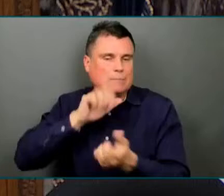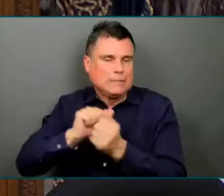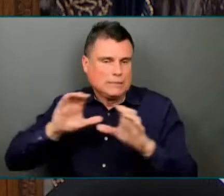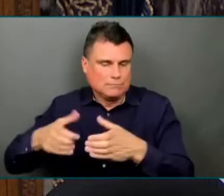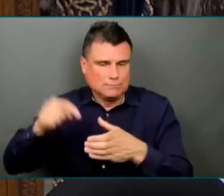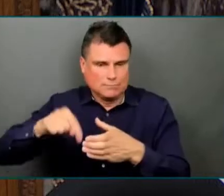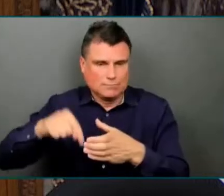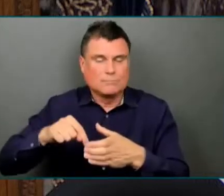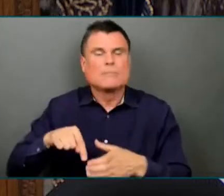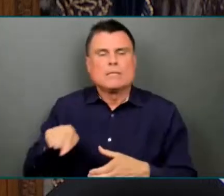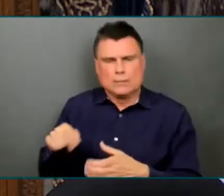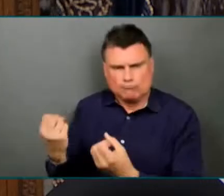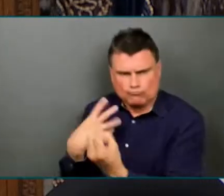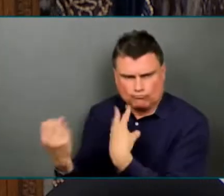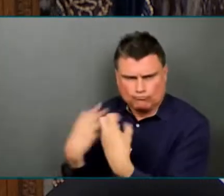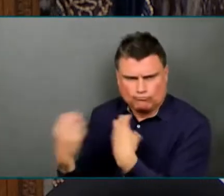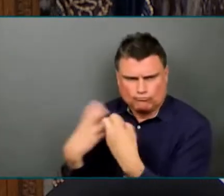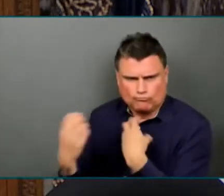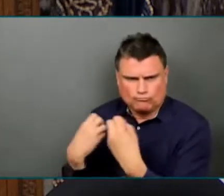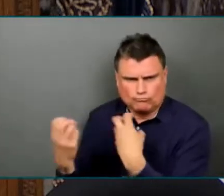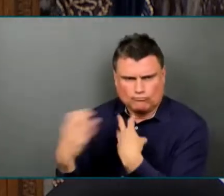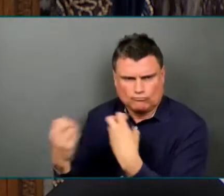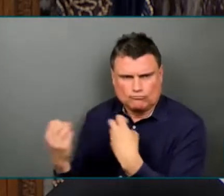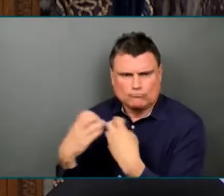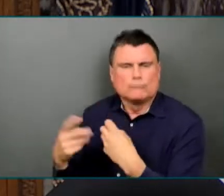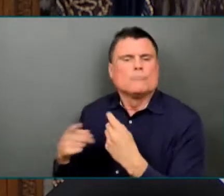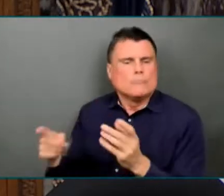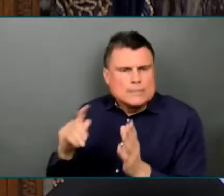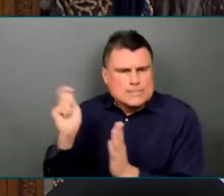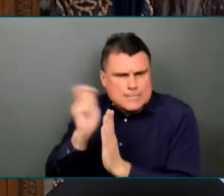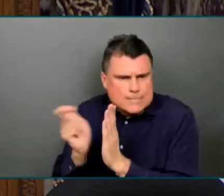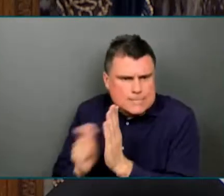has been greatly appreciated. Krissi Spinoza, our director of